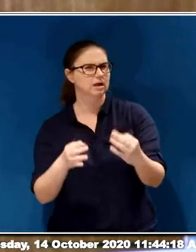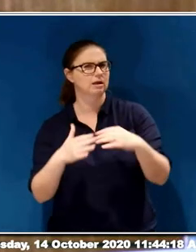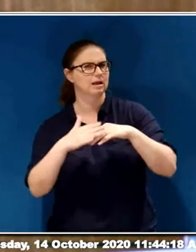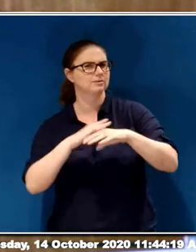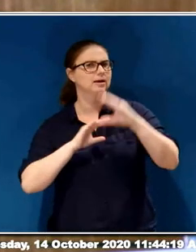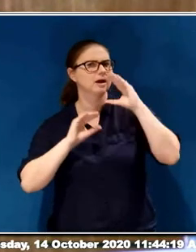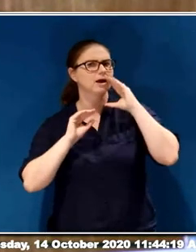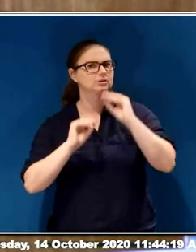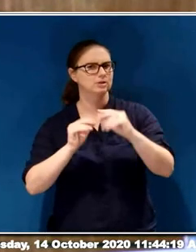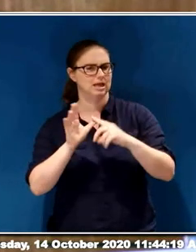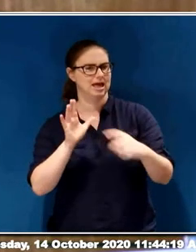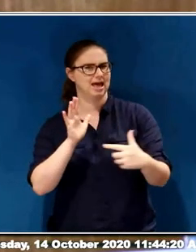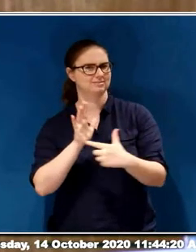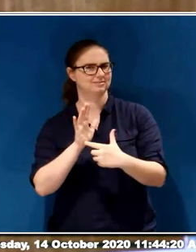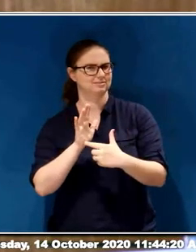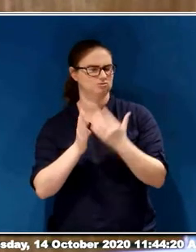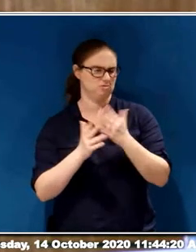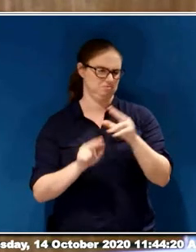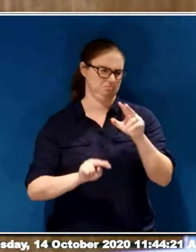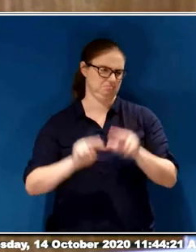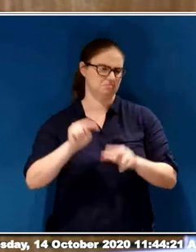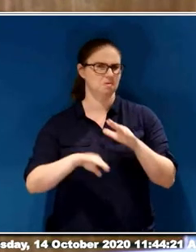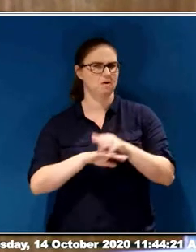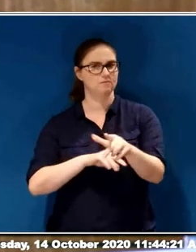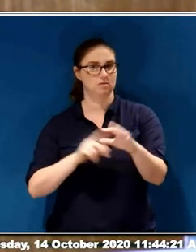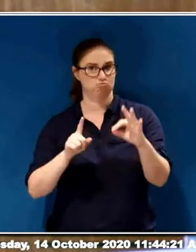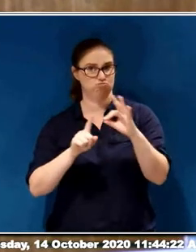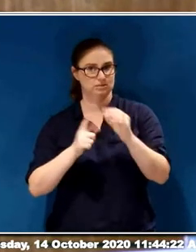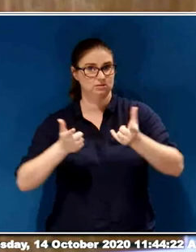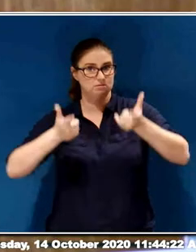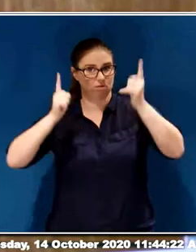to be able to do that.